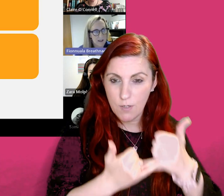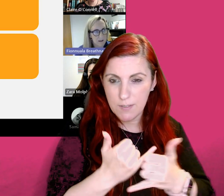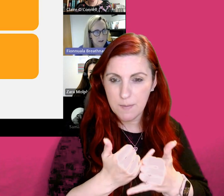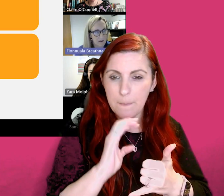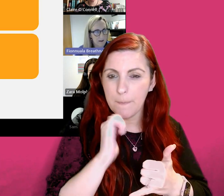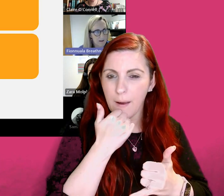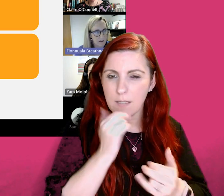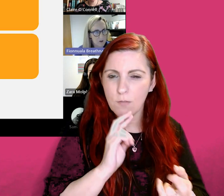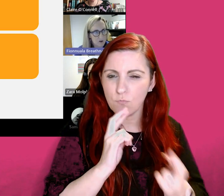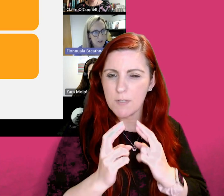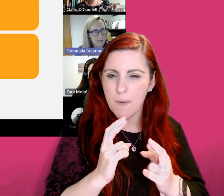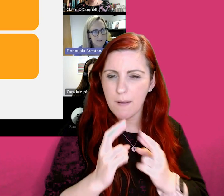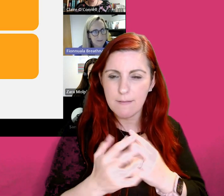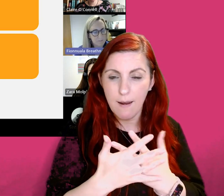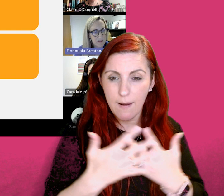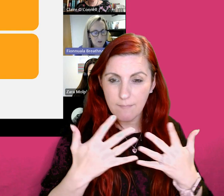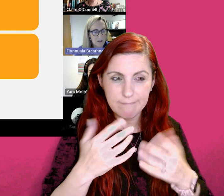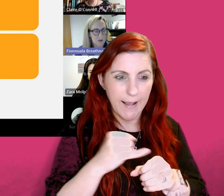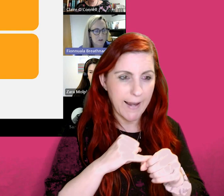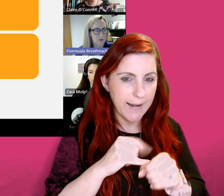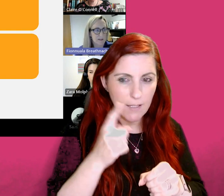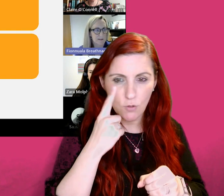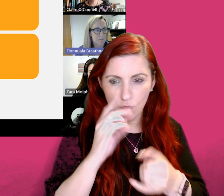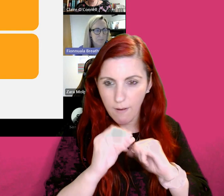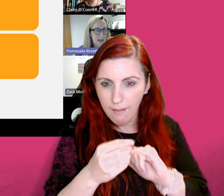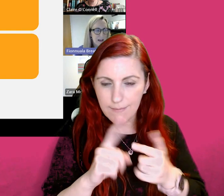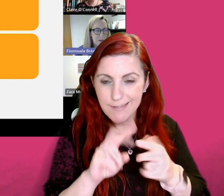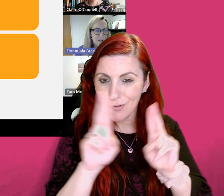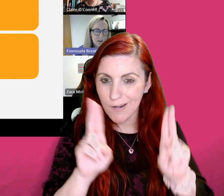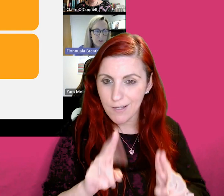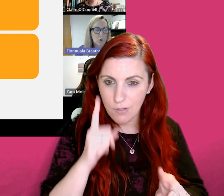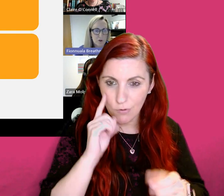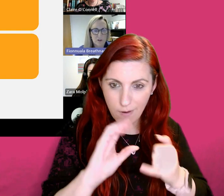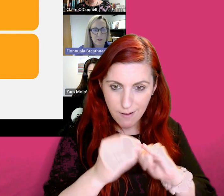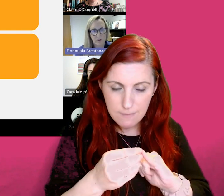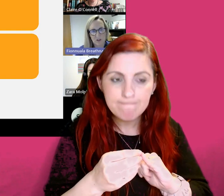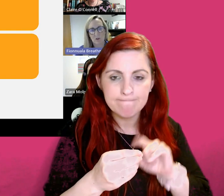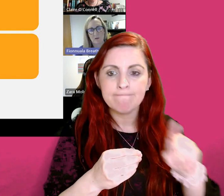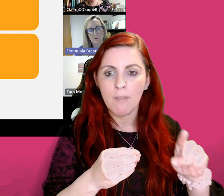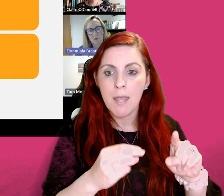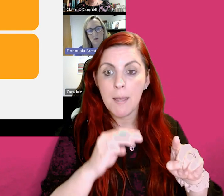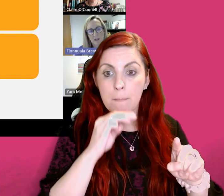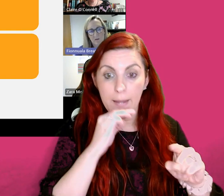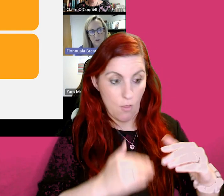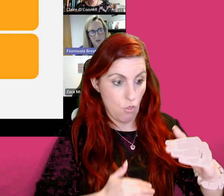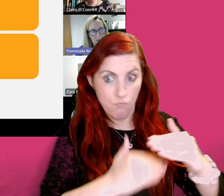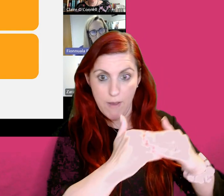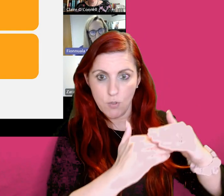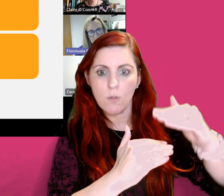scale uh clinical trials International trials and that have lowered the threshold for for diagnosing